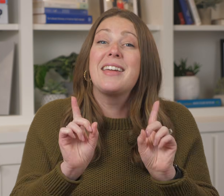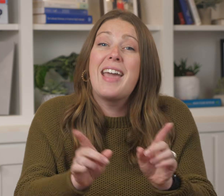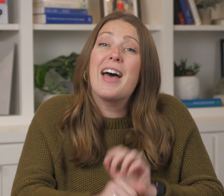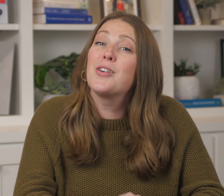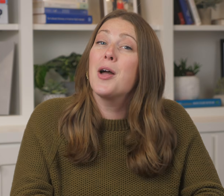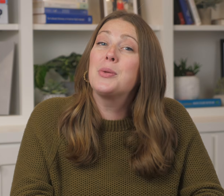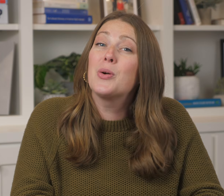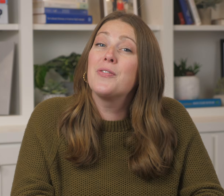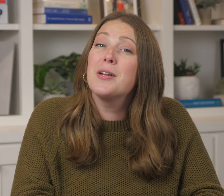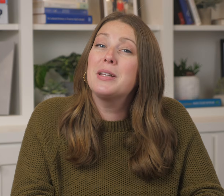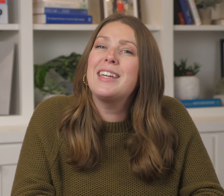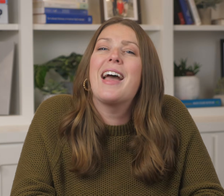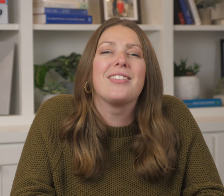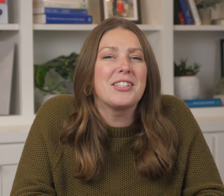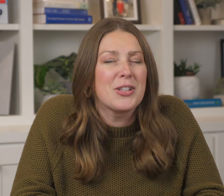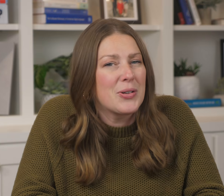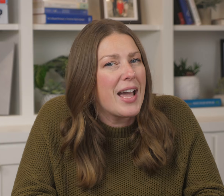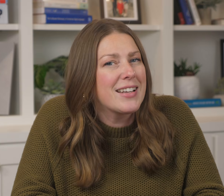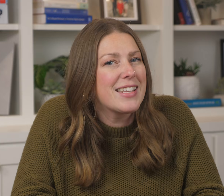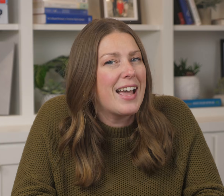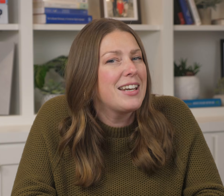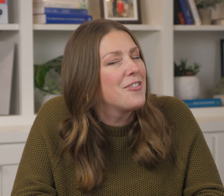Gather up your family and let's learn how to sign